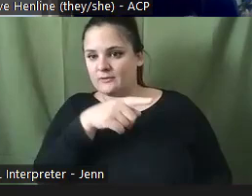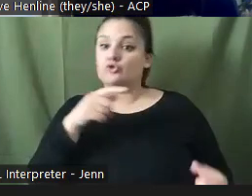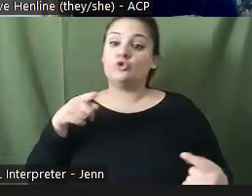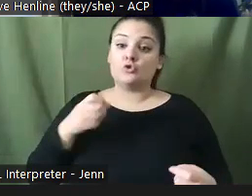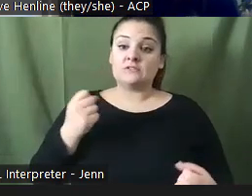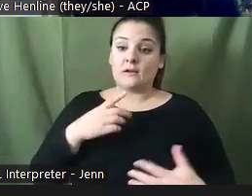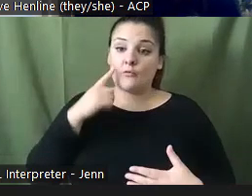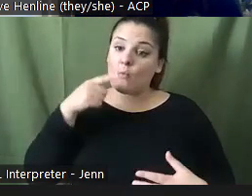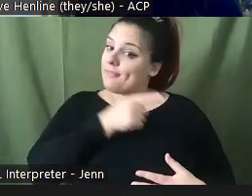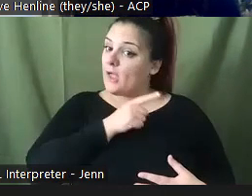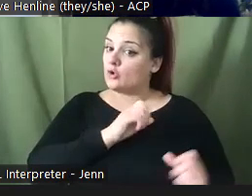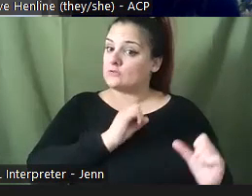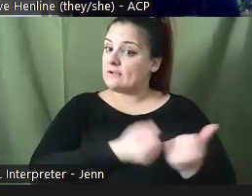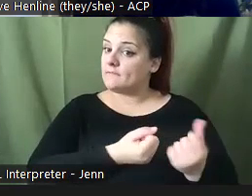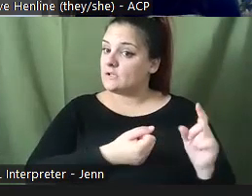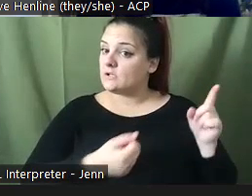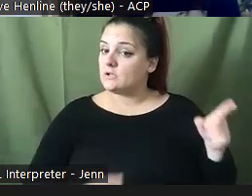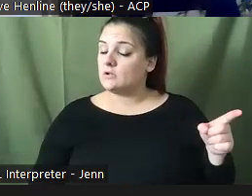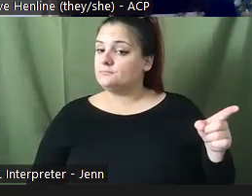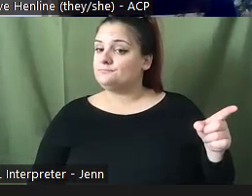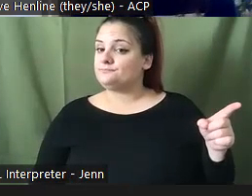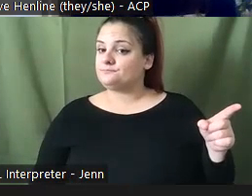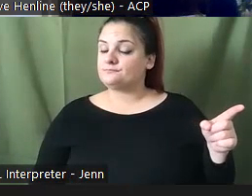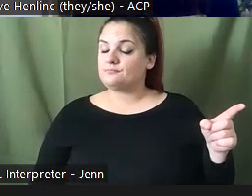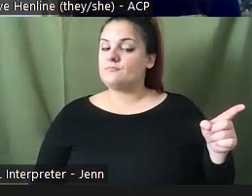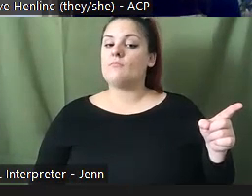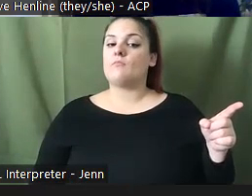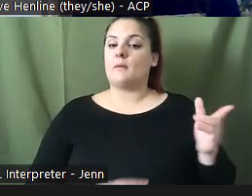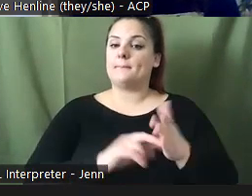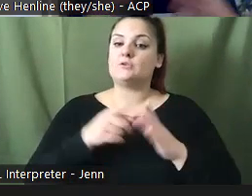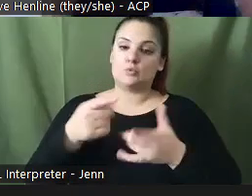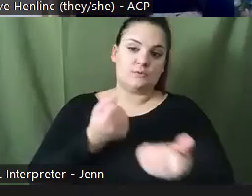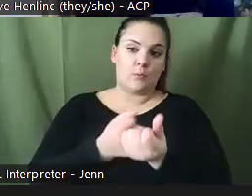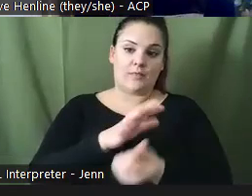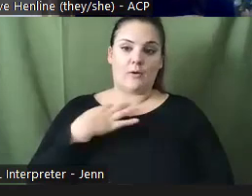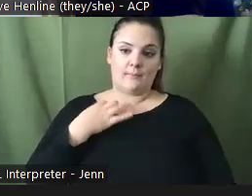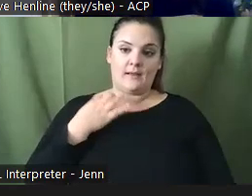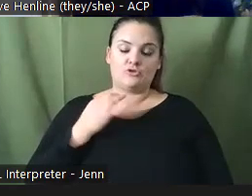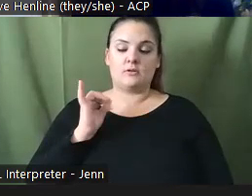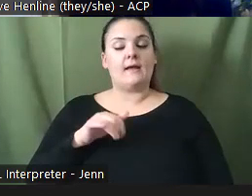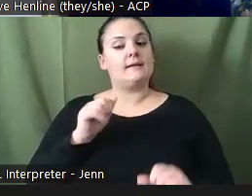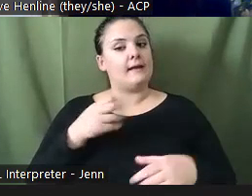you're supporting that application. So that can count as well. It's very comprehensive and open.